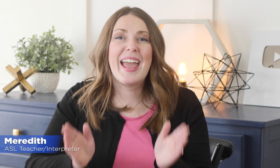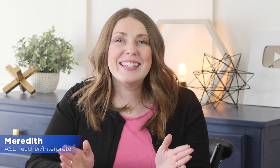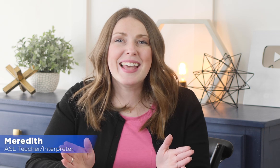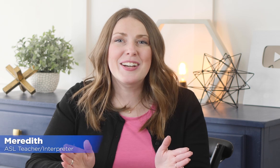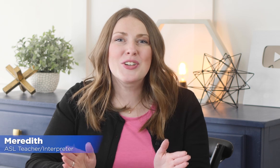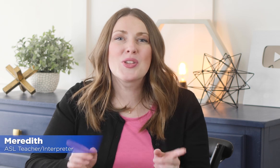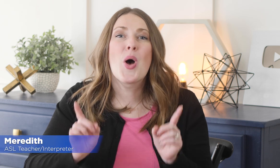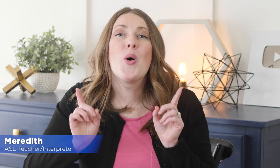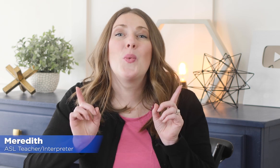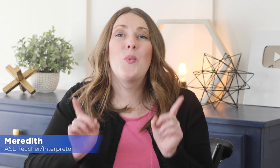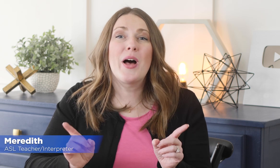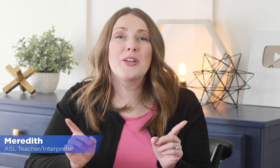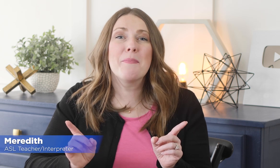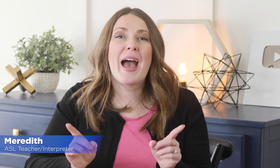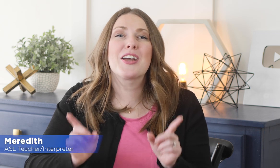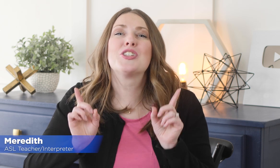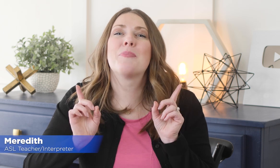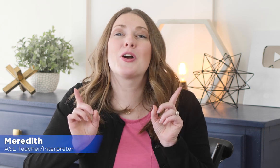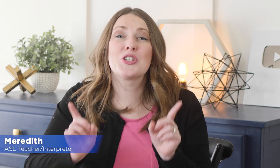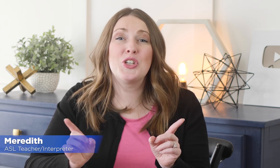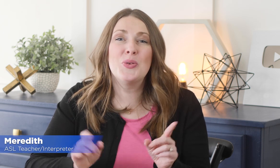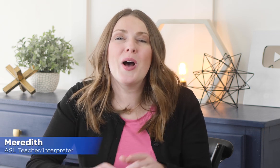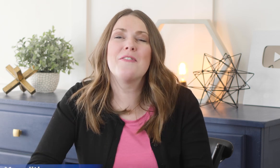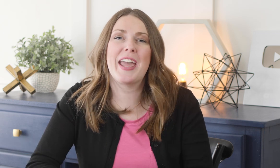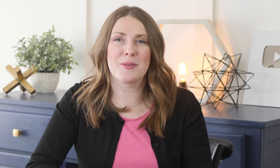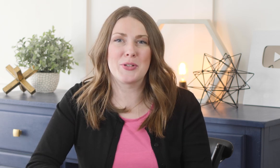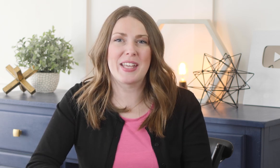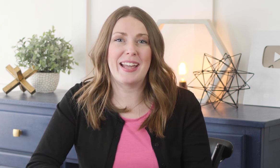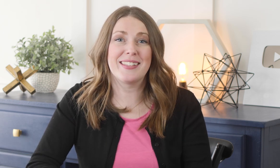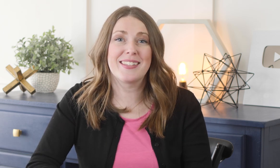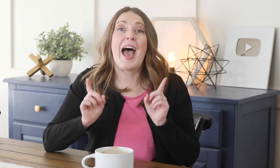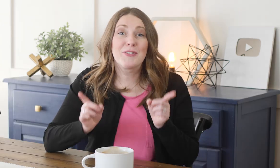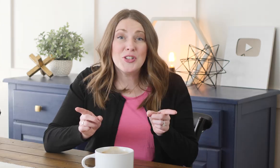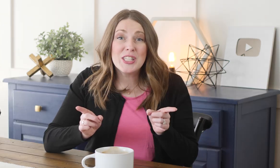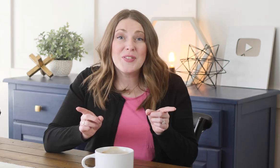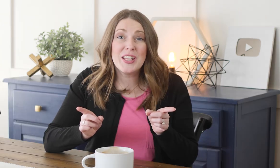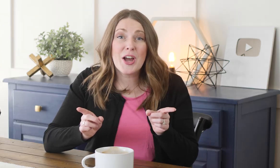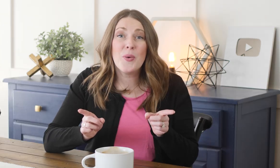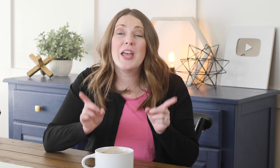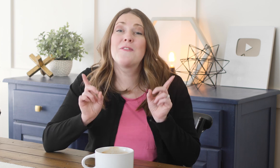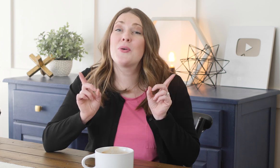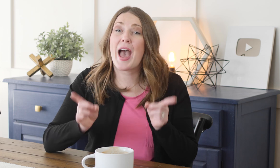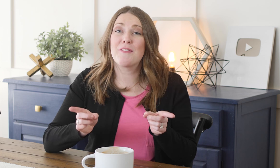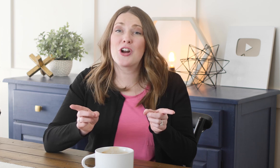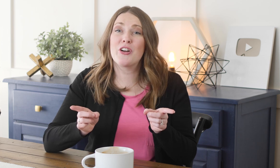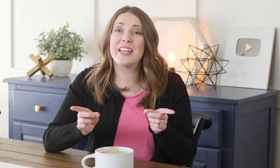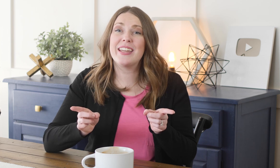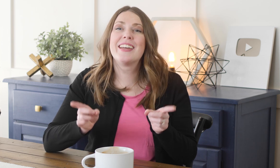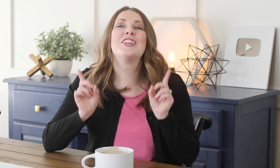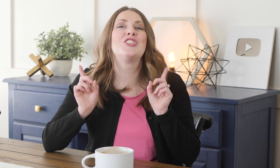Hey signers, welcome back to part two of animal signs. After this video, if you haven't already